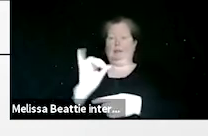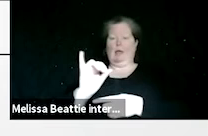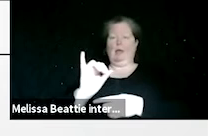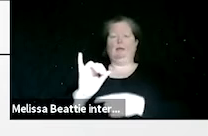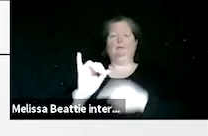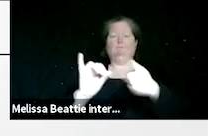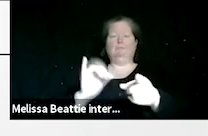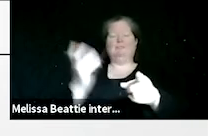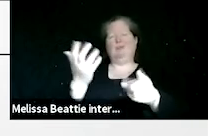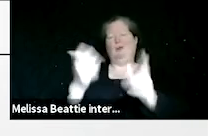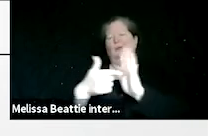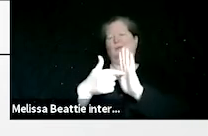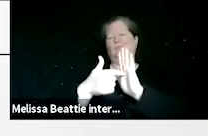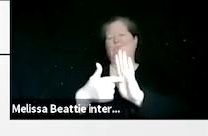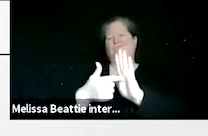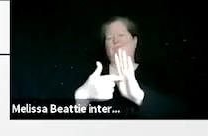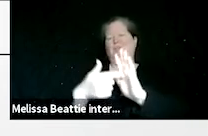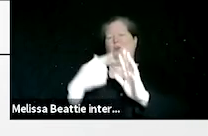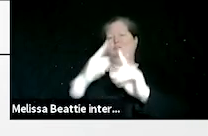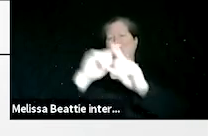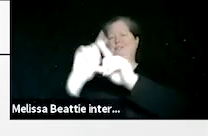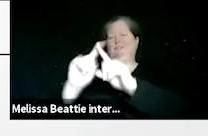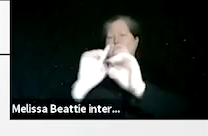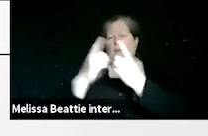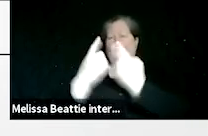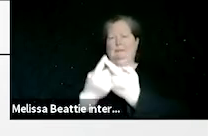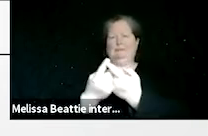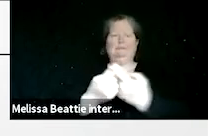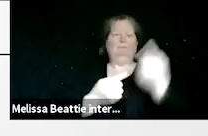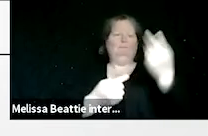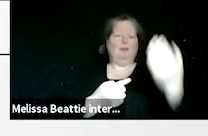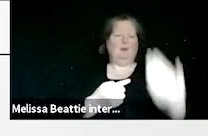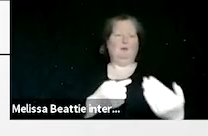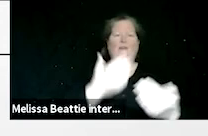15 first minute reports, you know, the report rate was 40% on that one.